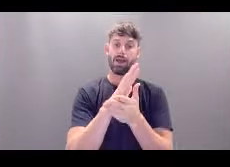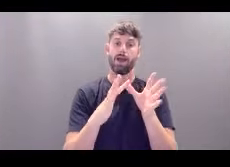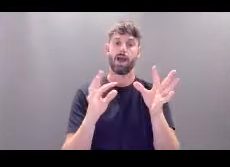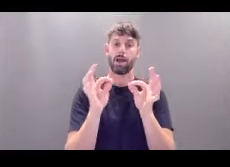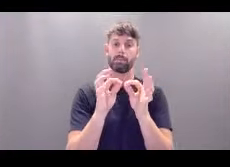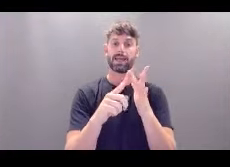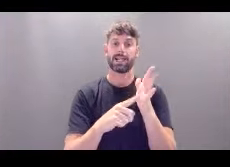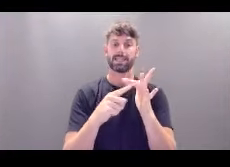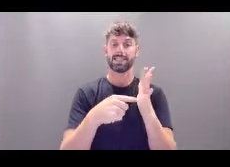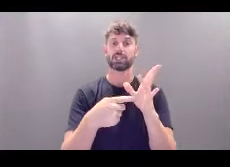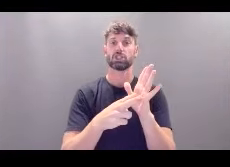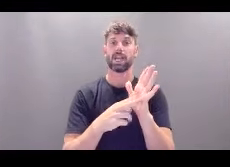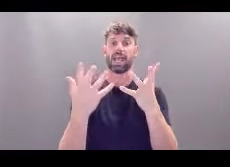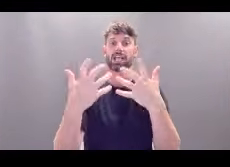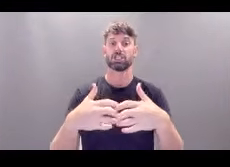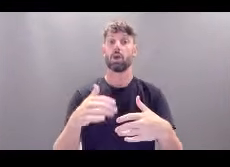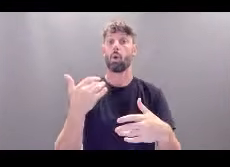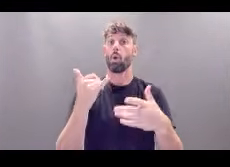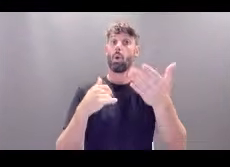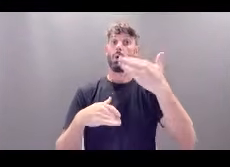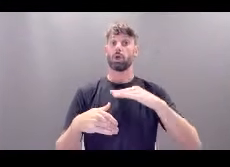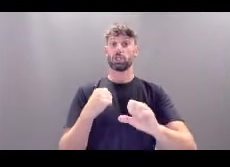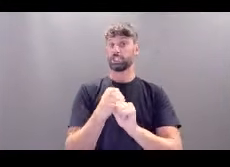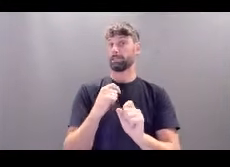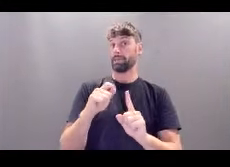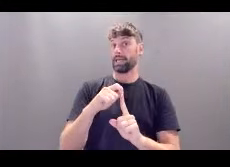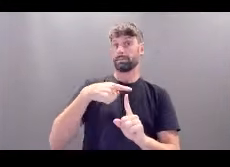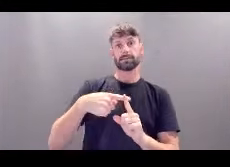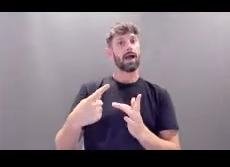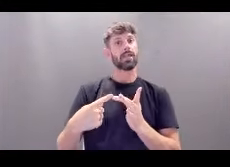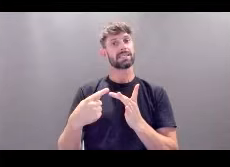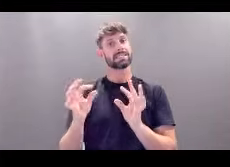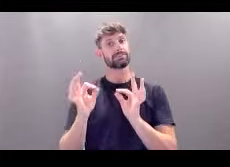GPs and specialists can also be advisors for equipment